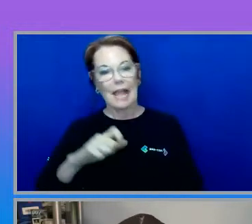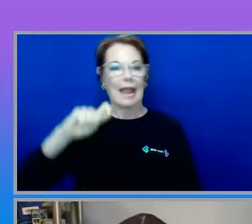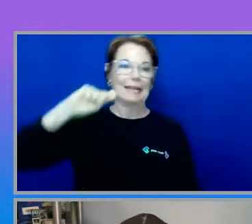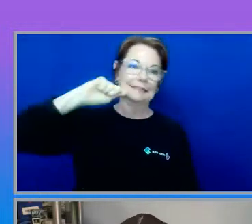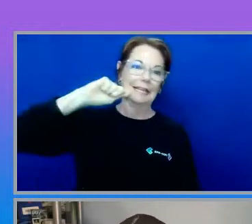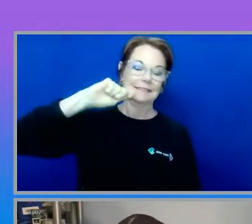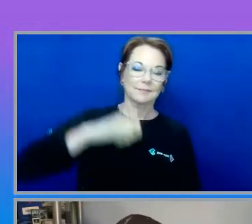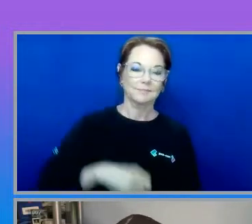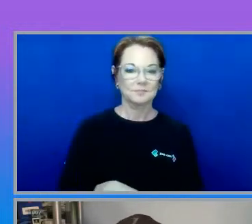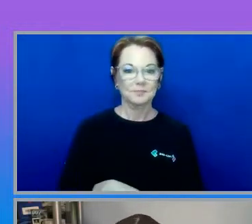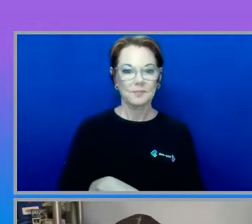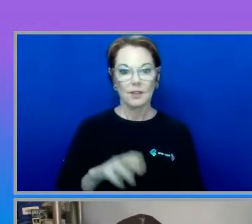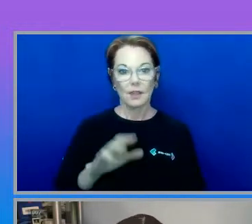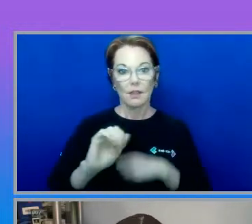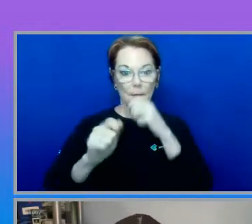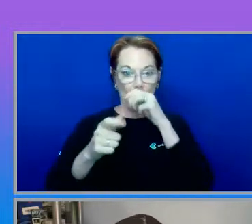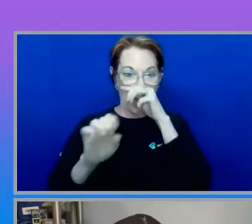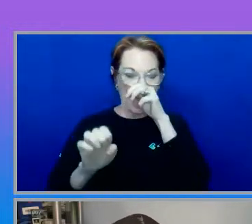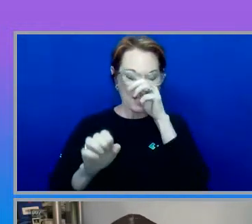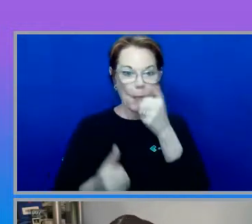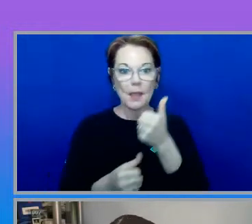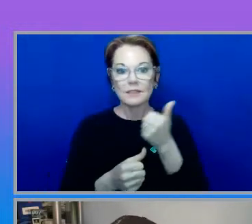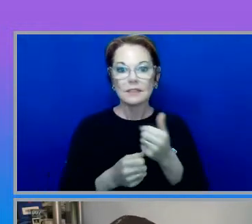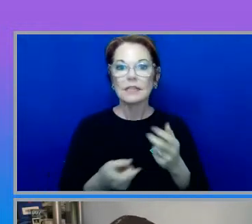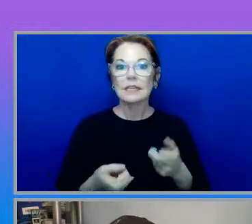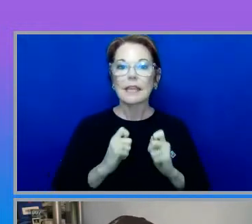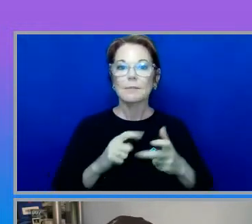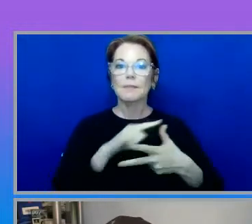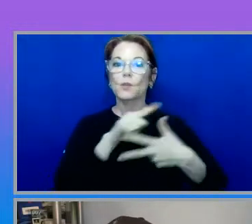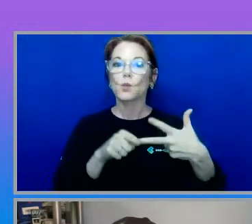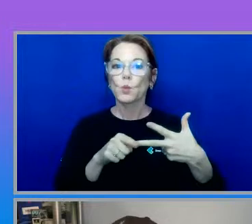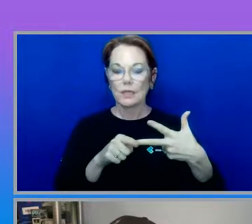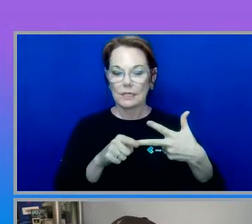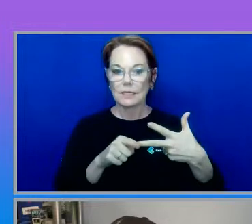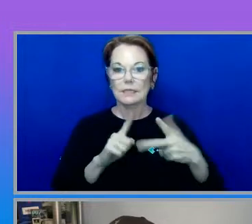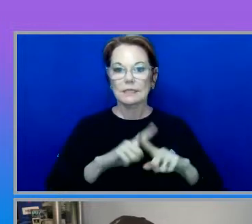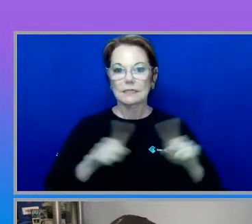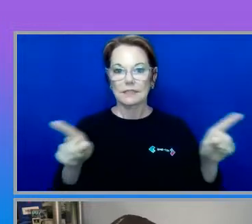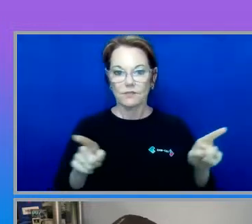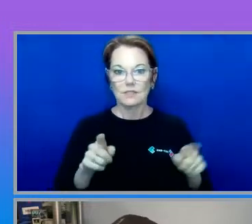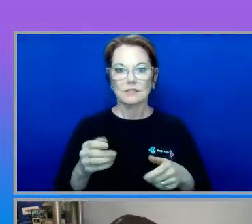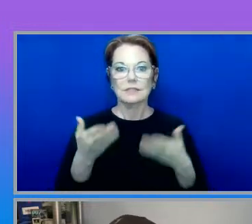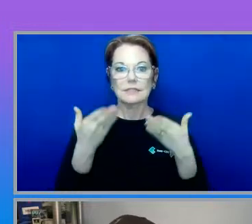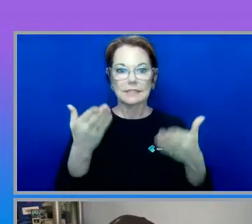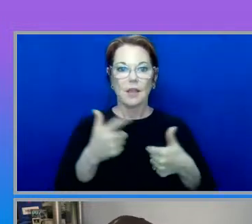What ax assistant has done is it's given me three suggestions with different reasoning. The